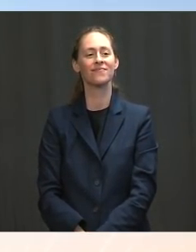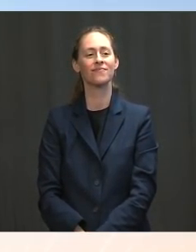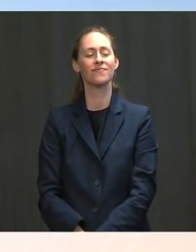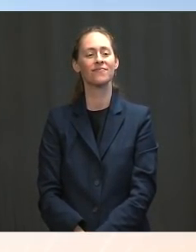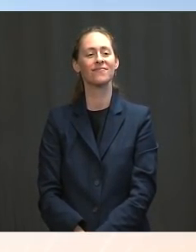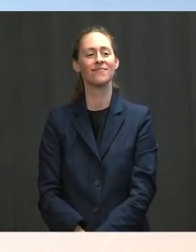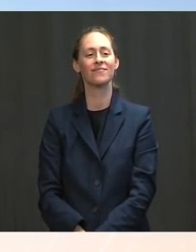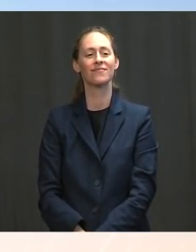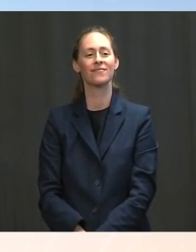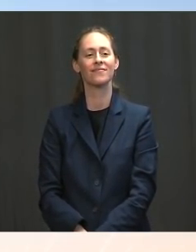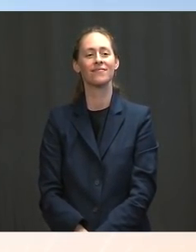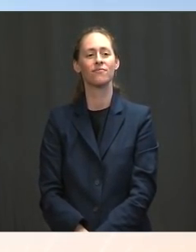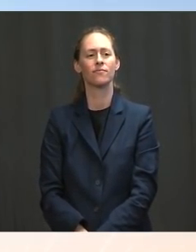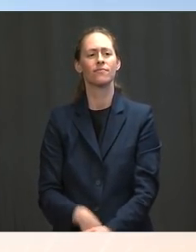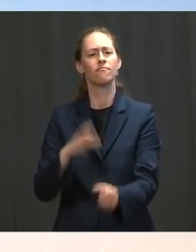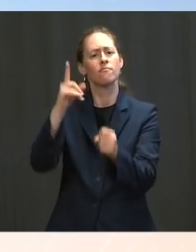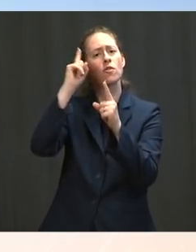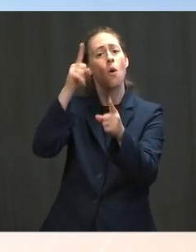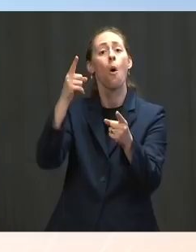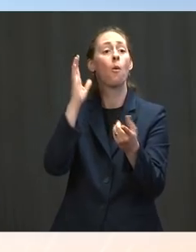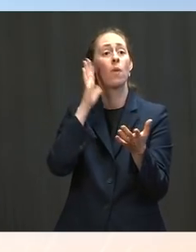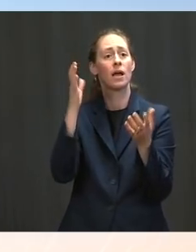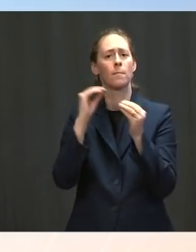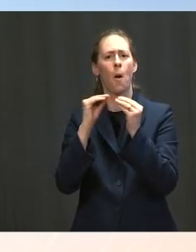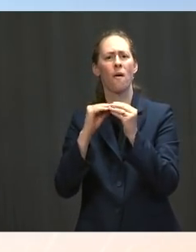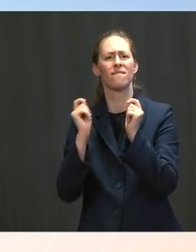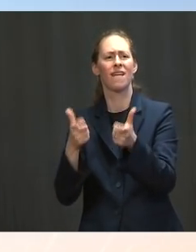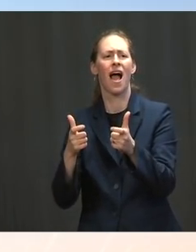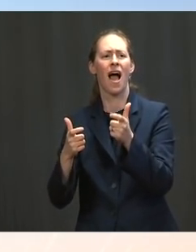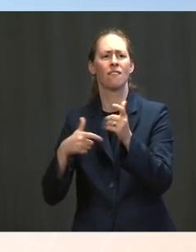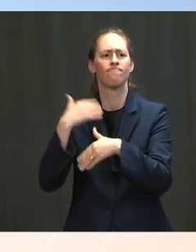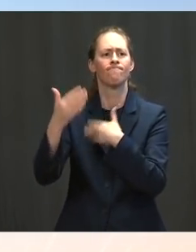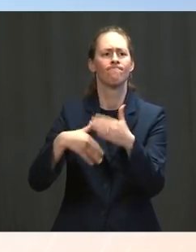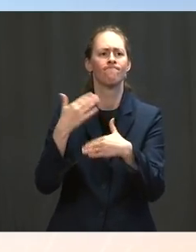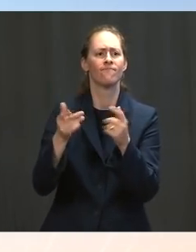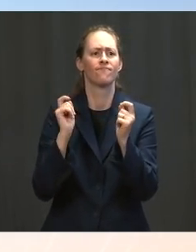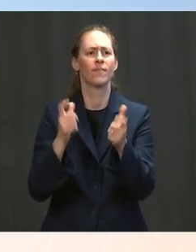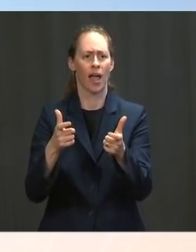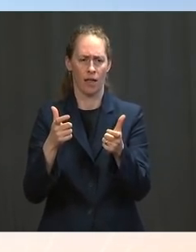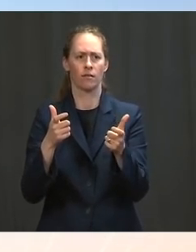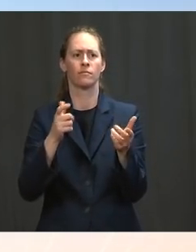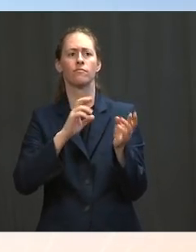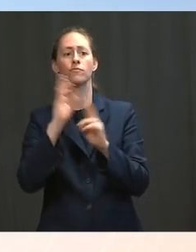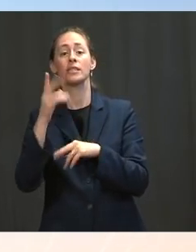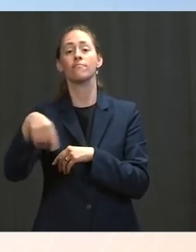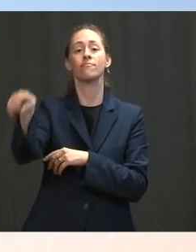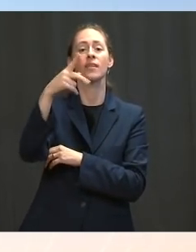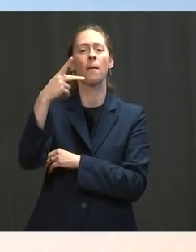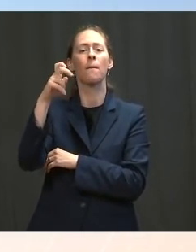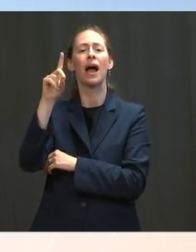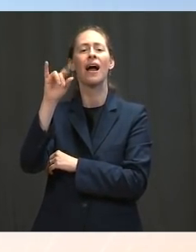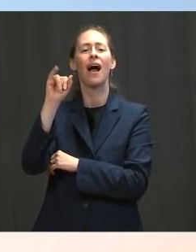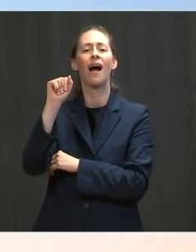to get vaccines to pediatricians and other providers who serve younger people so that adolescents age 12 to 18